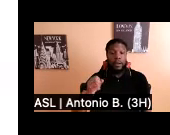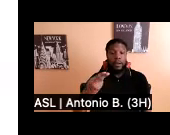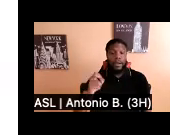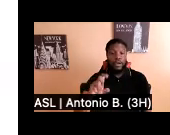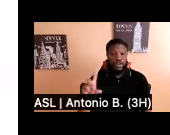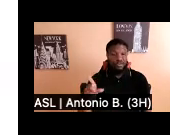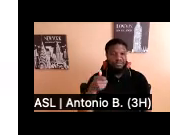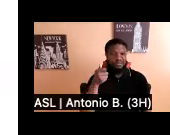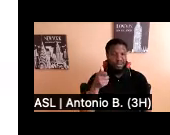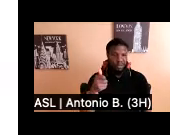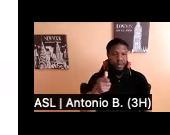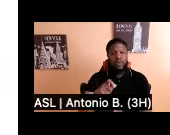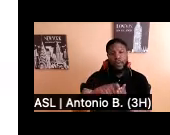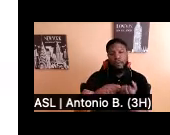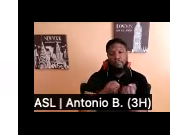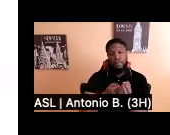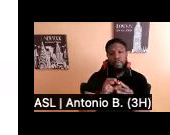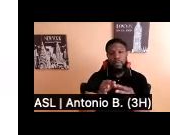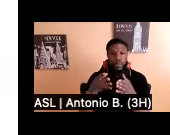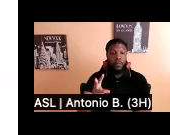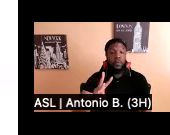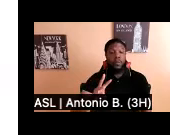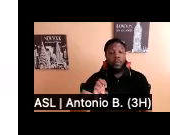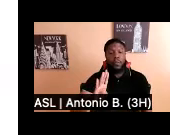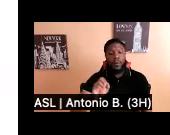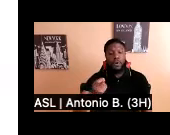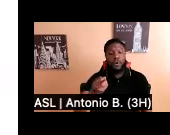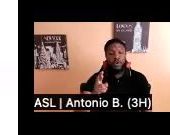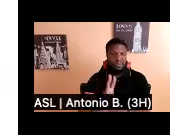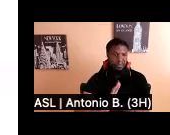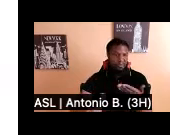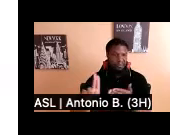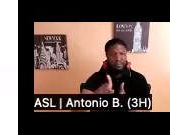Support Coordinator at Webster University. Her research focuses on response and feedback,